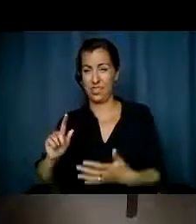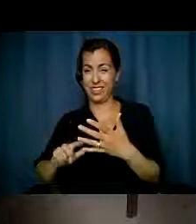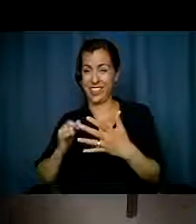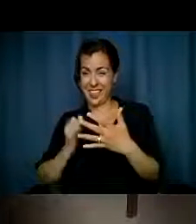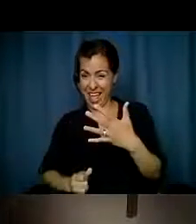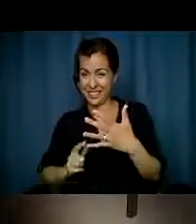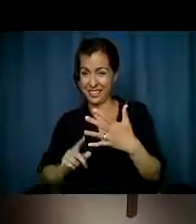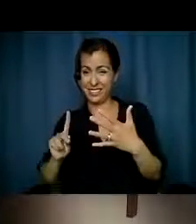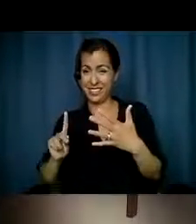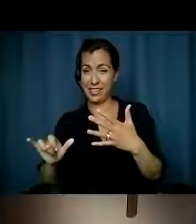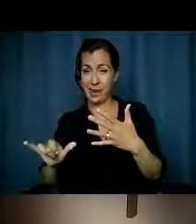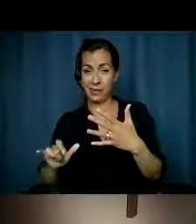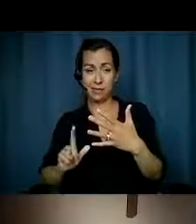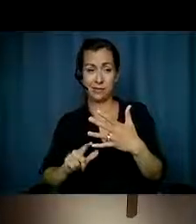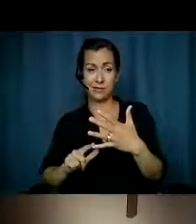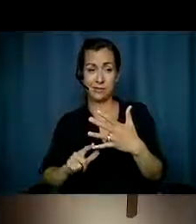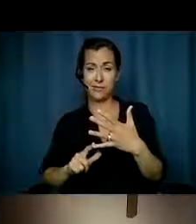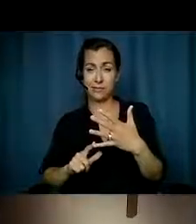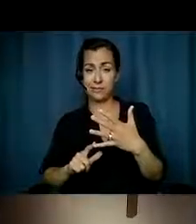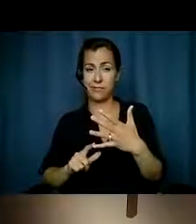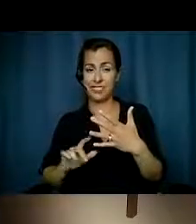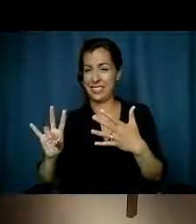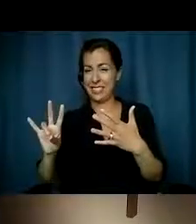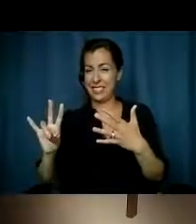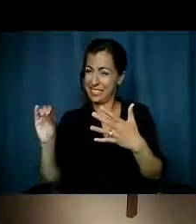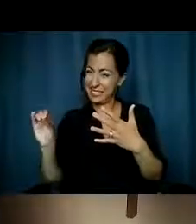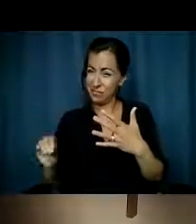have to have an excuse, or a specific reason to vote by mail.